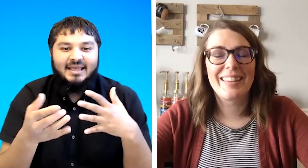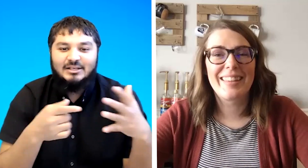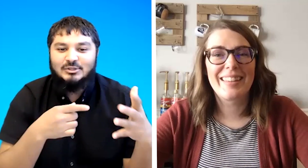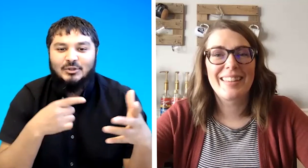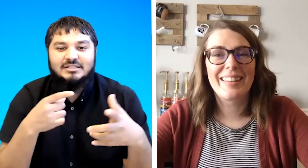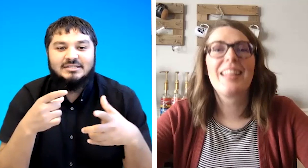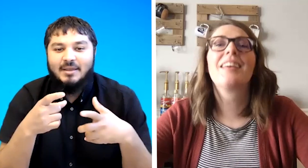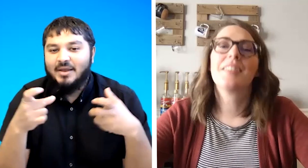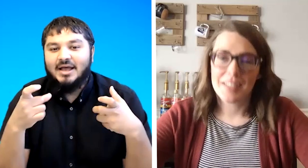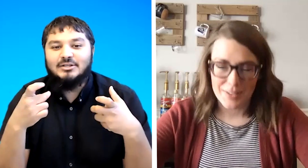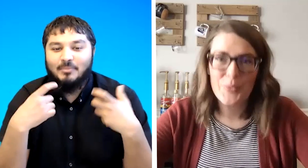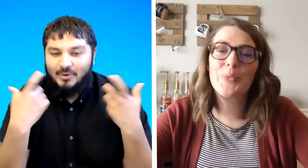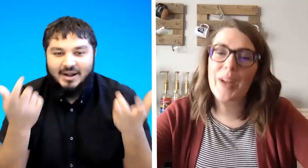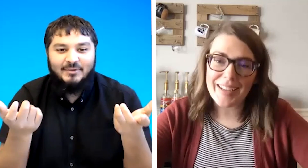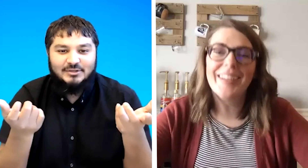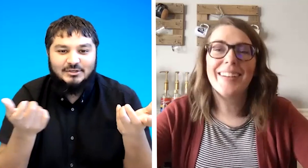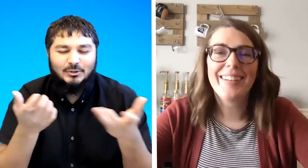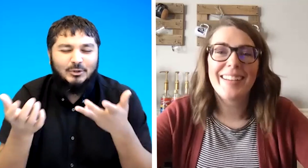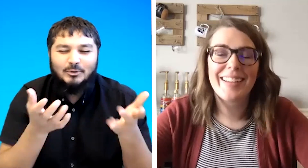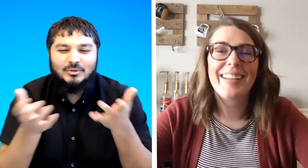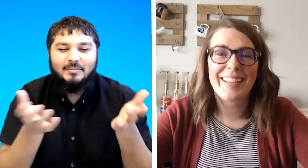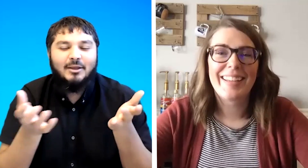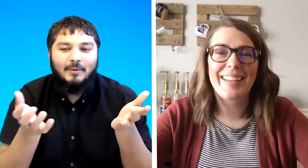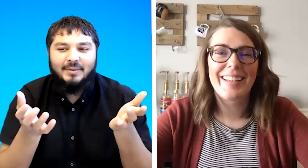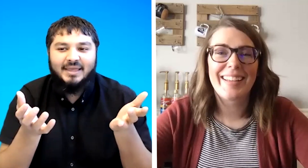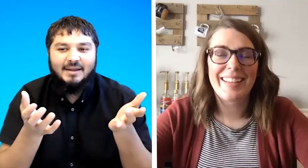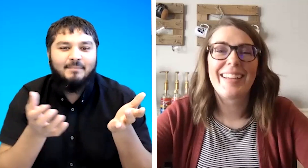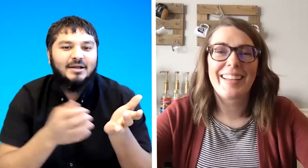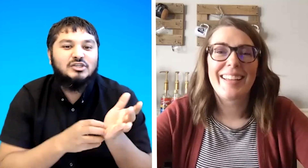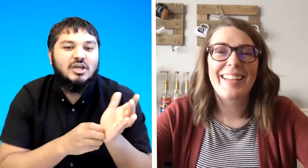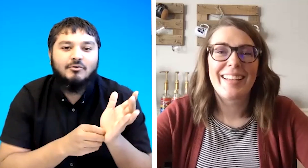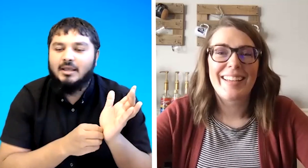it's not the same way as you pronounce it so don't look a bit complicated but generally